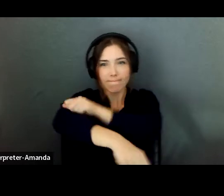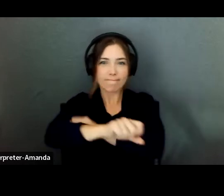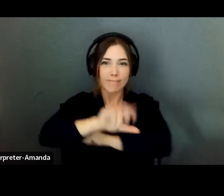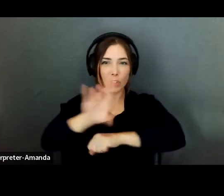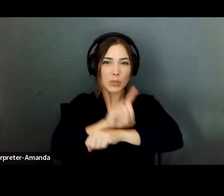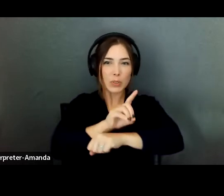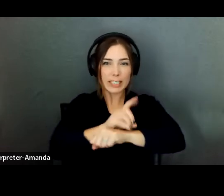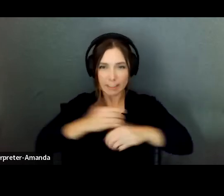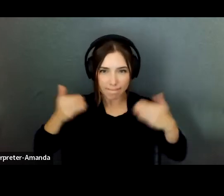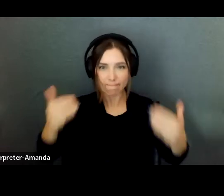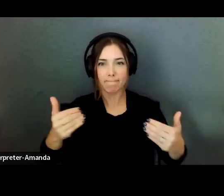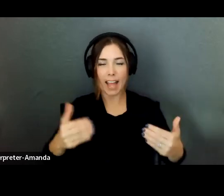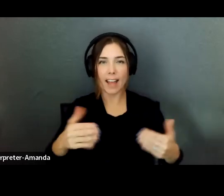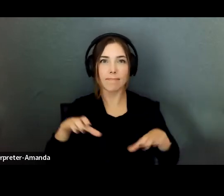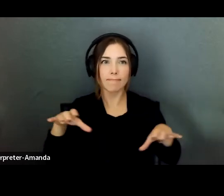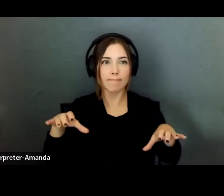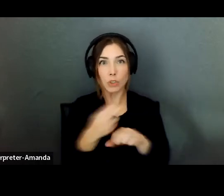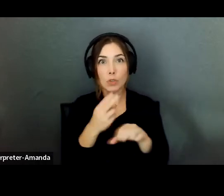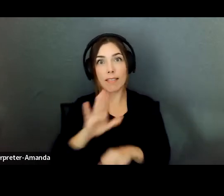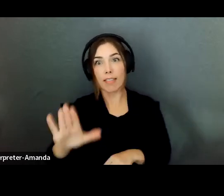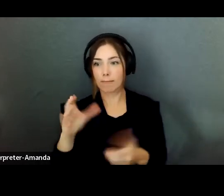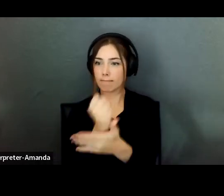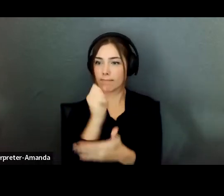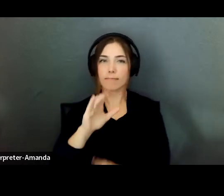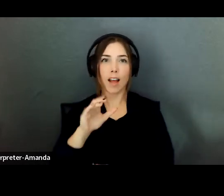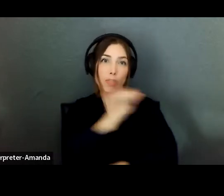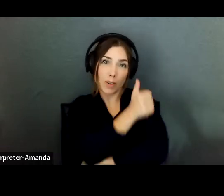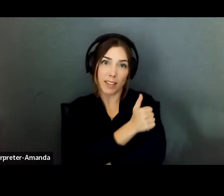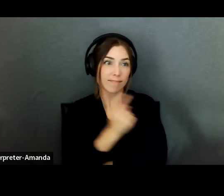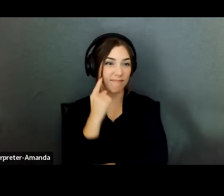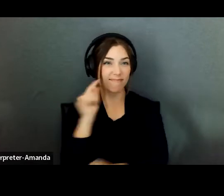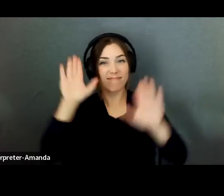Which again I think is exceptional and this thing that quite frankly the independent living